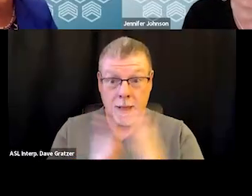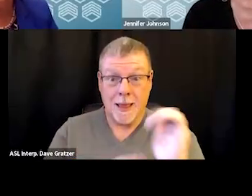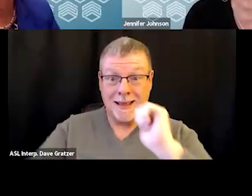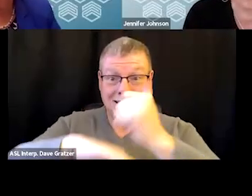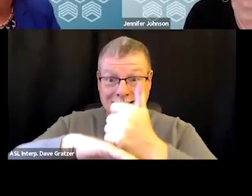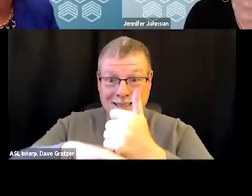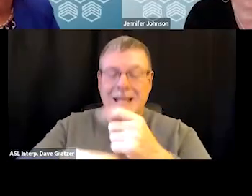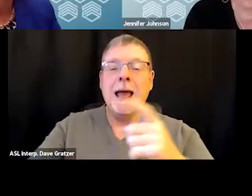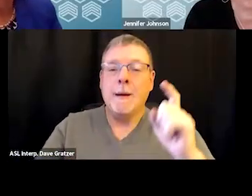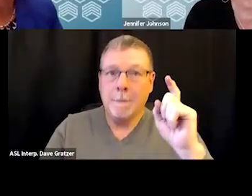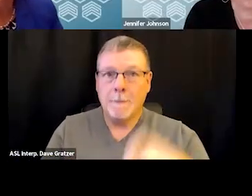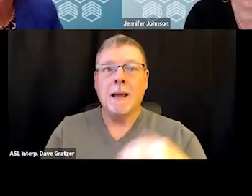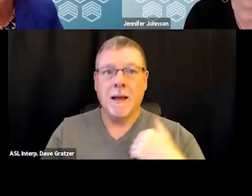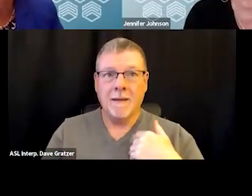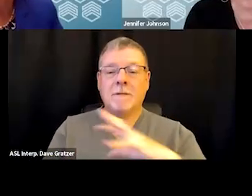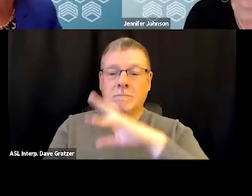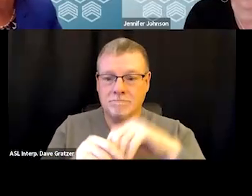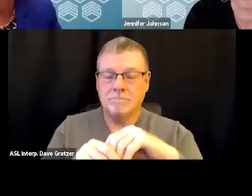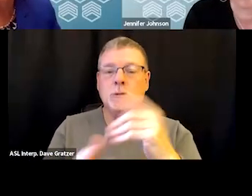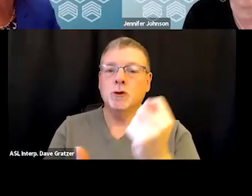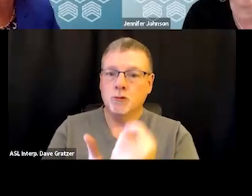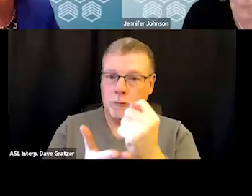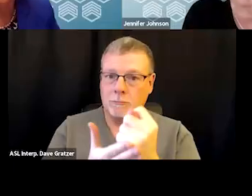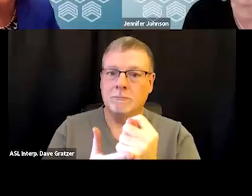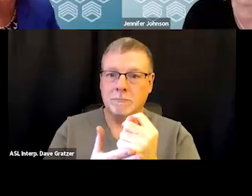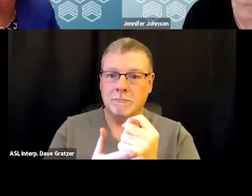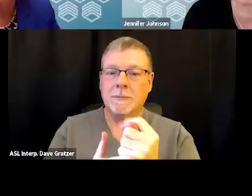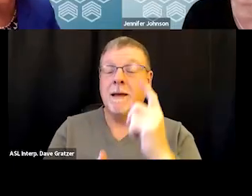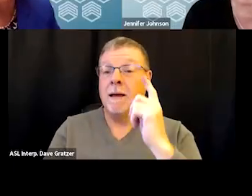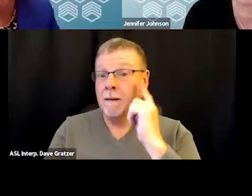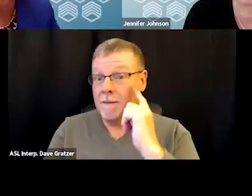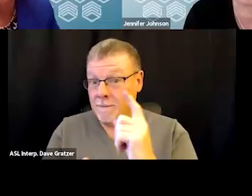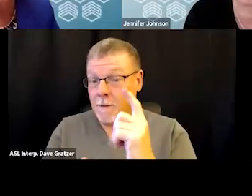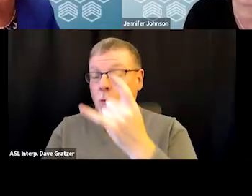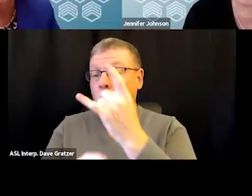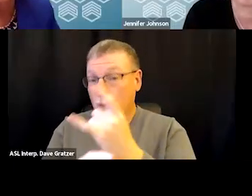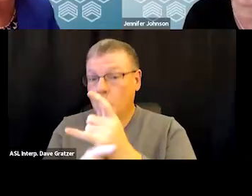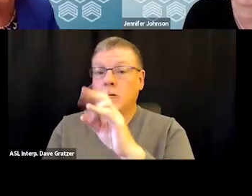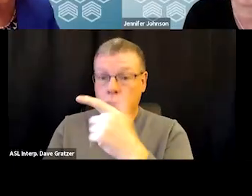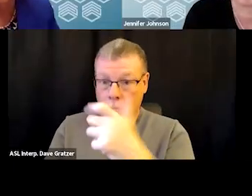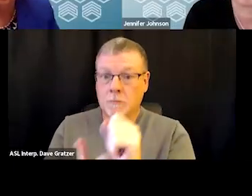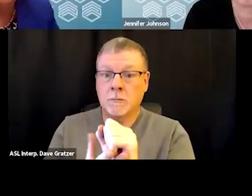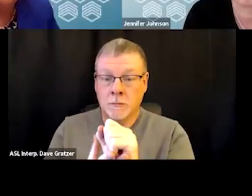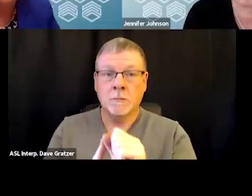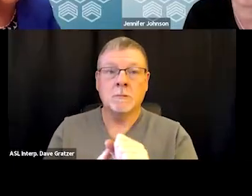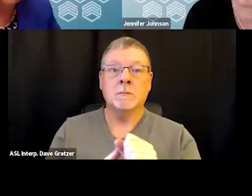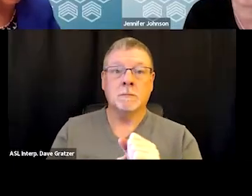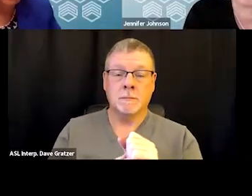contain, um, some treatment, uh, substance abuse treatment for alcohol, um, misuse or drug dependence.